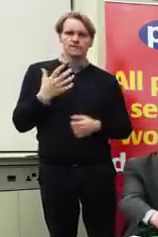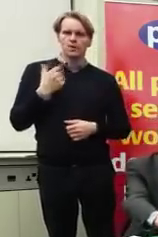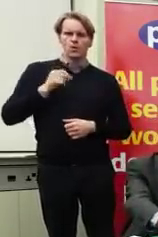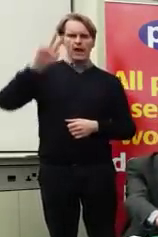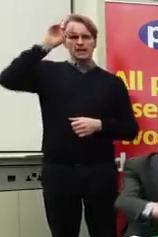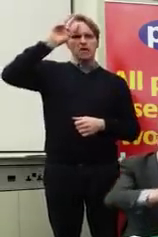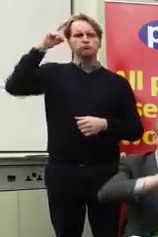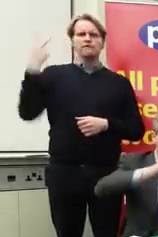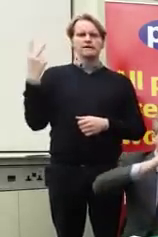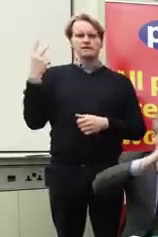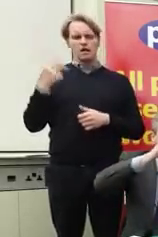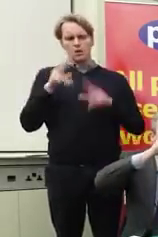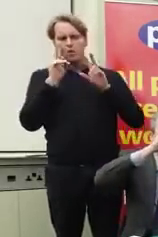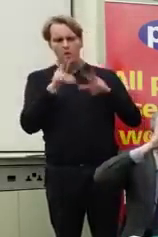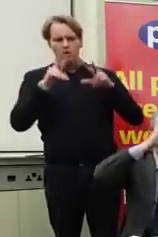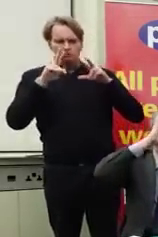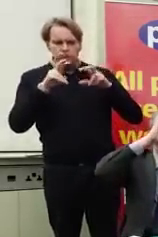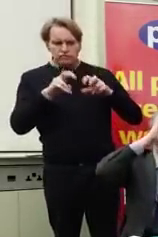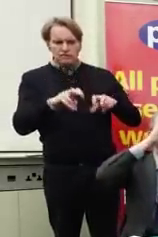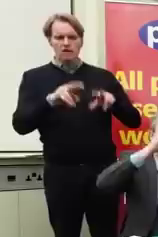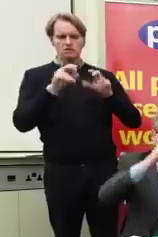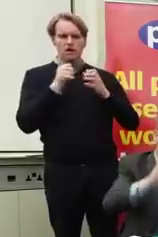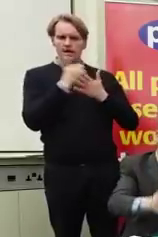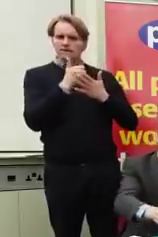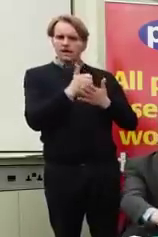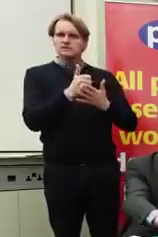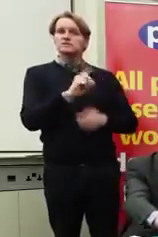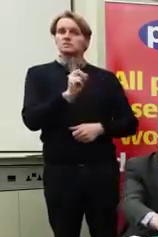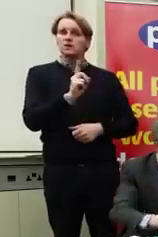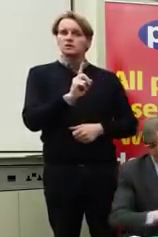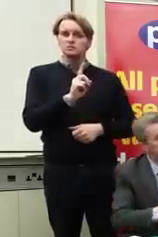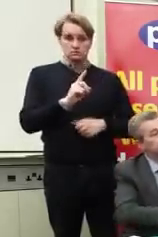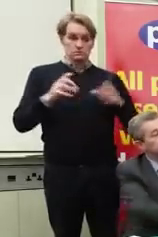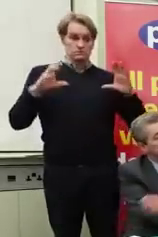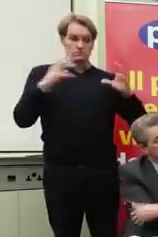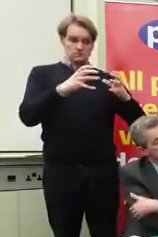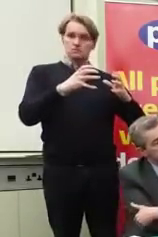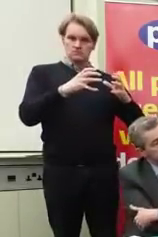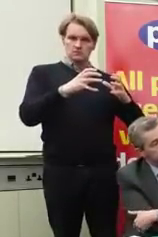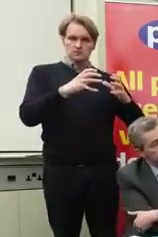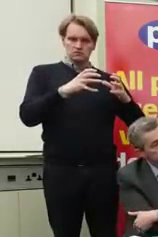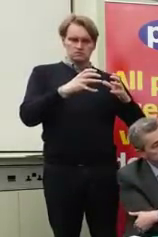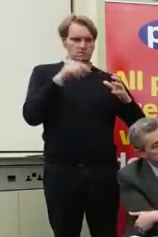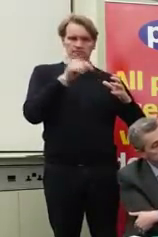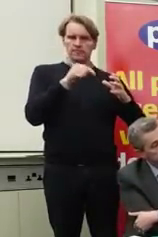on and again you have a department where an agency where they've cut the staff in